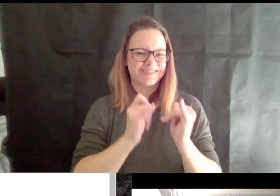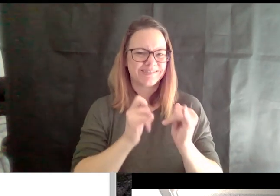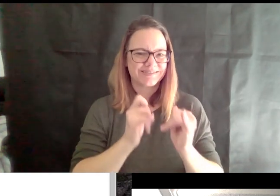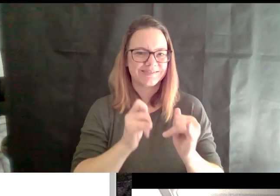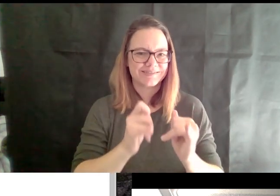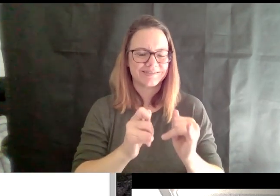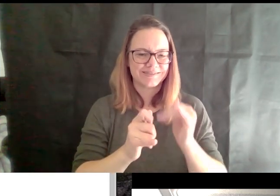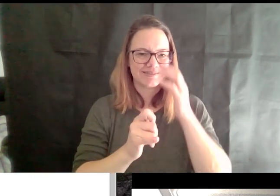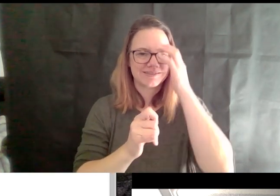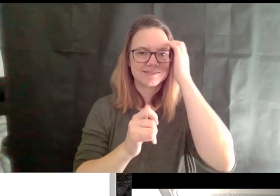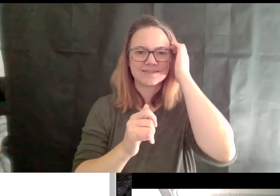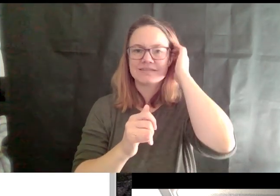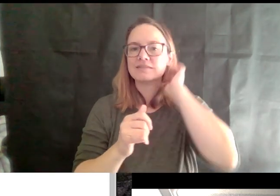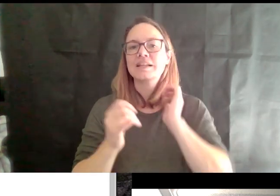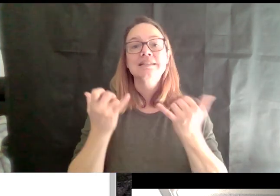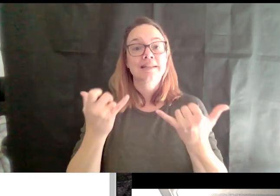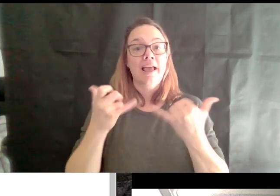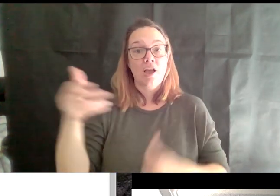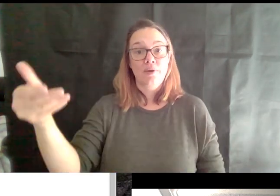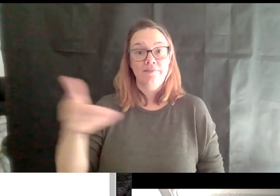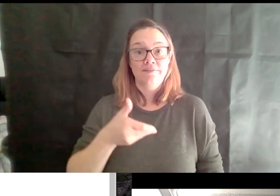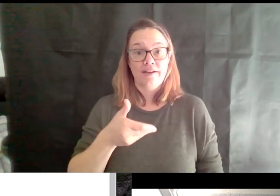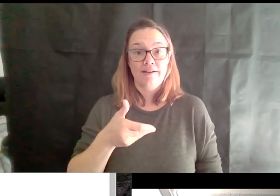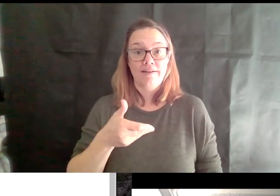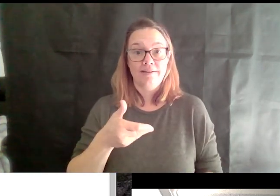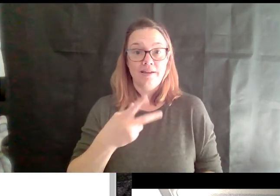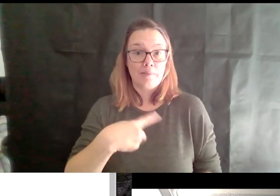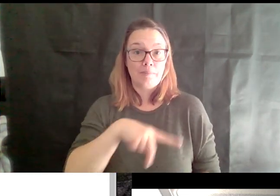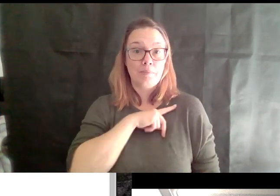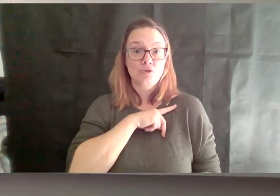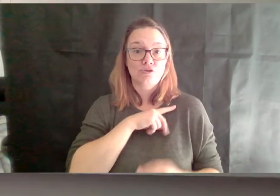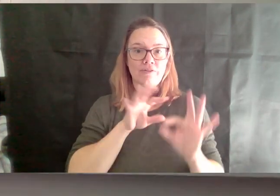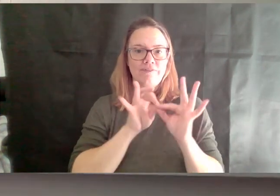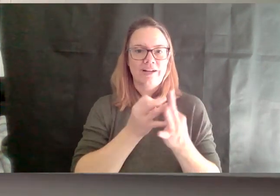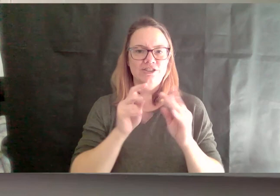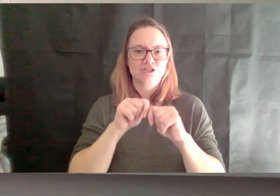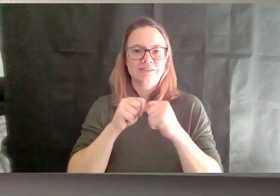So with that, I'll invite our personal financial services team to get started.